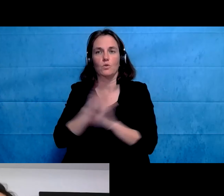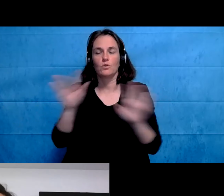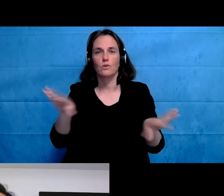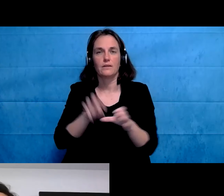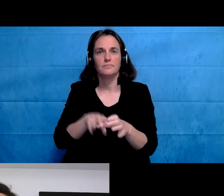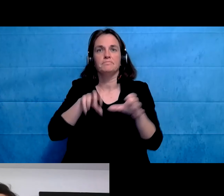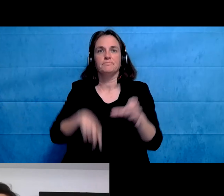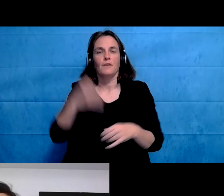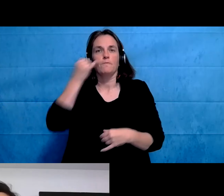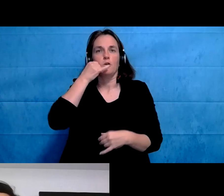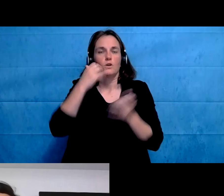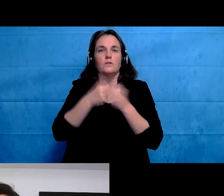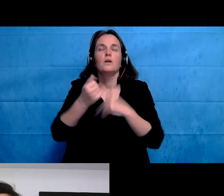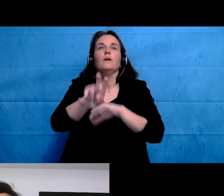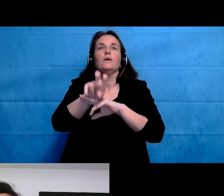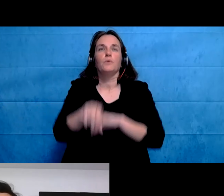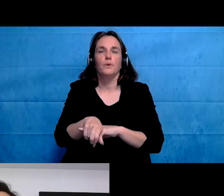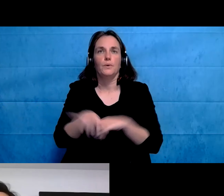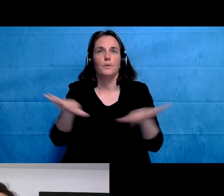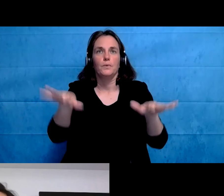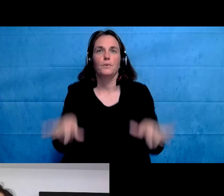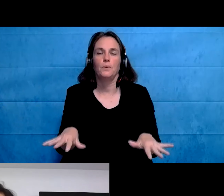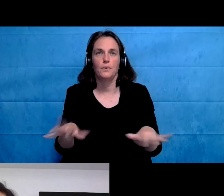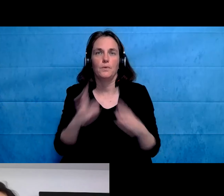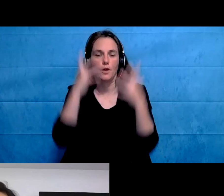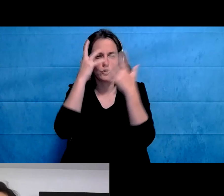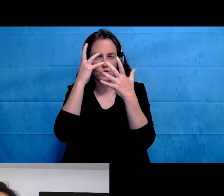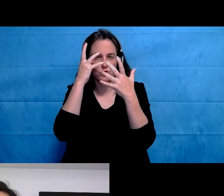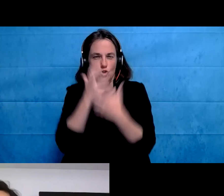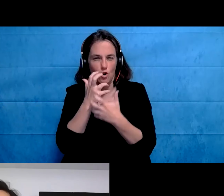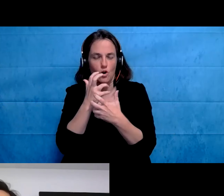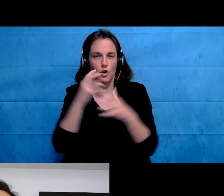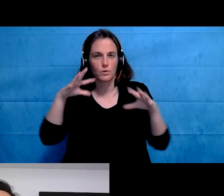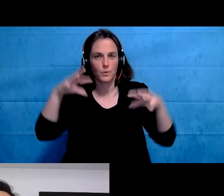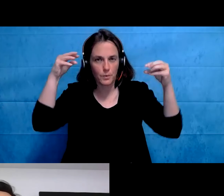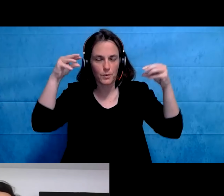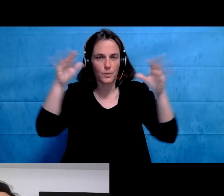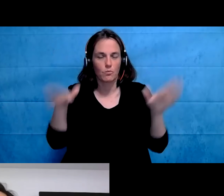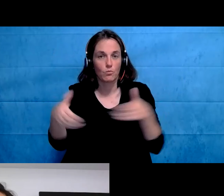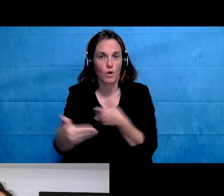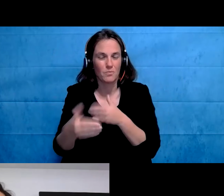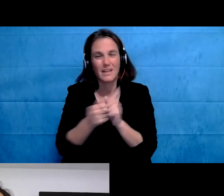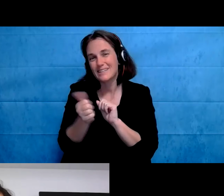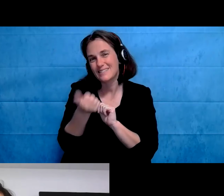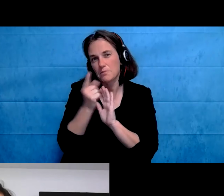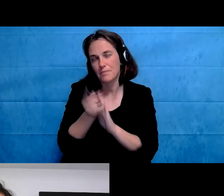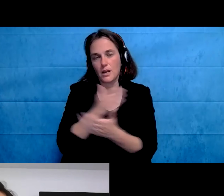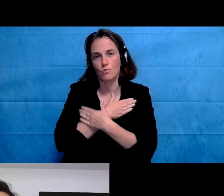and just be sitting in maybe a darker room and take a 10-minute rest break. They might also need to adjust what hours they work.